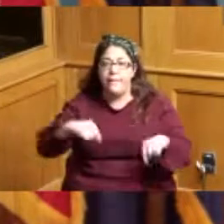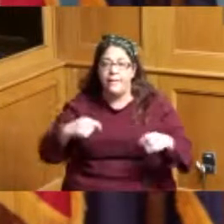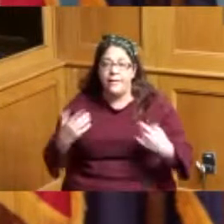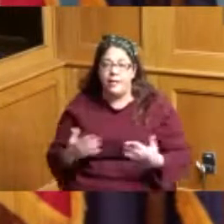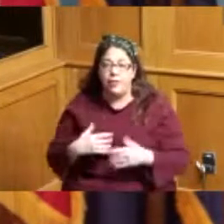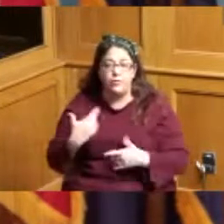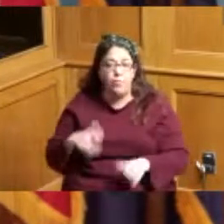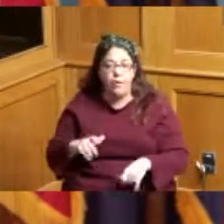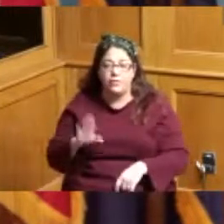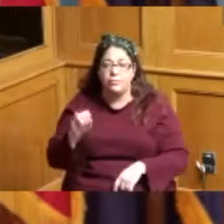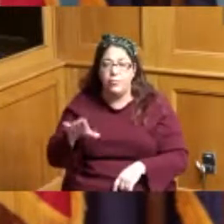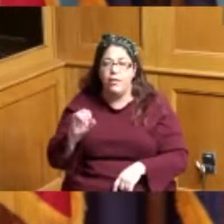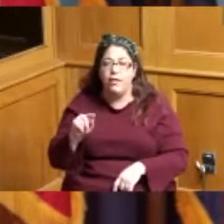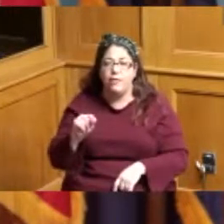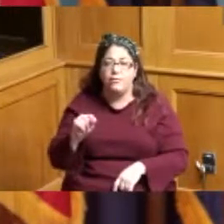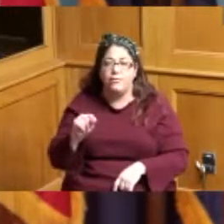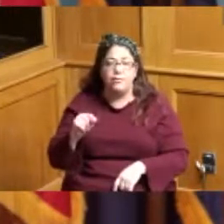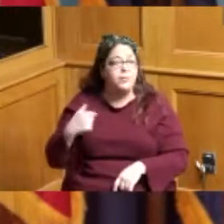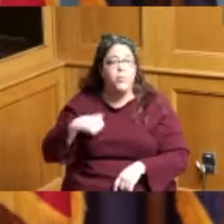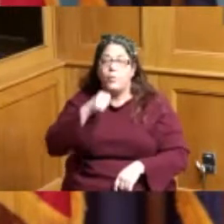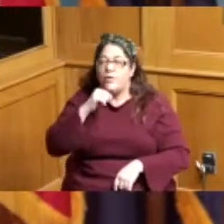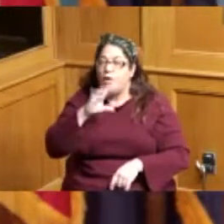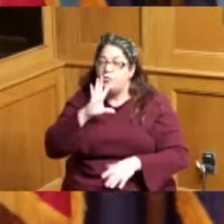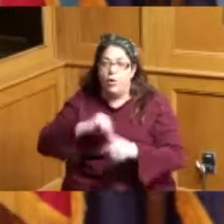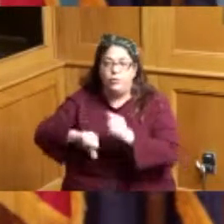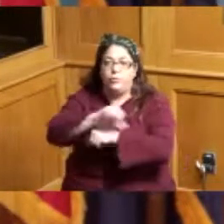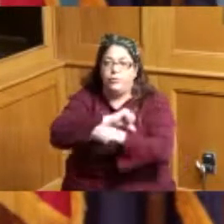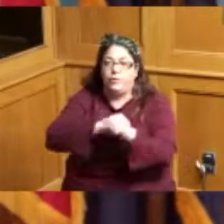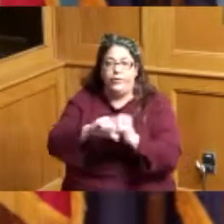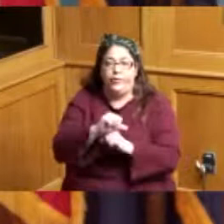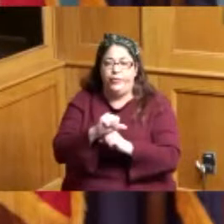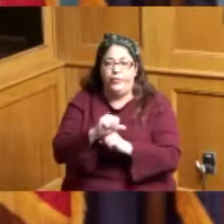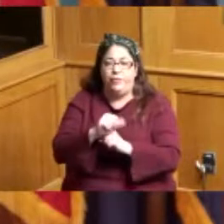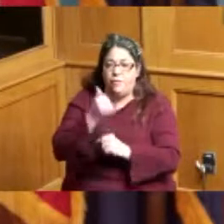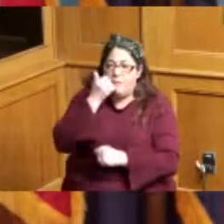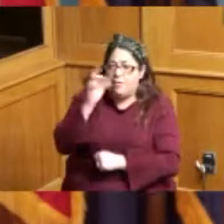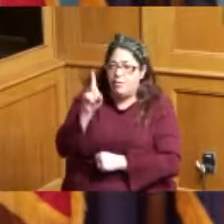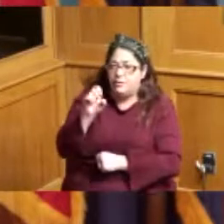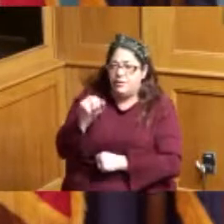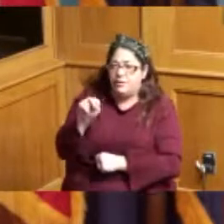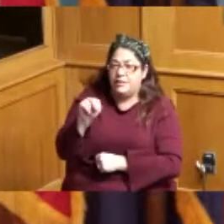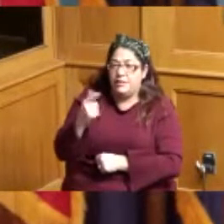and we weren't talking to each other I called up Dean Gregory Montgomery and said can I get